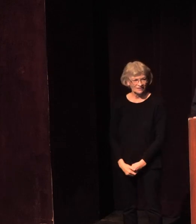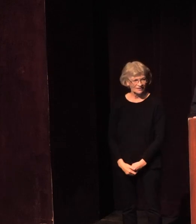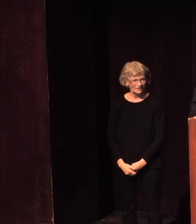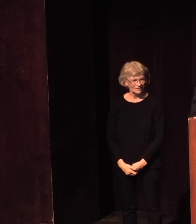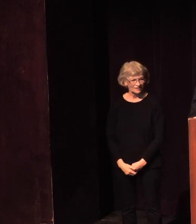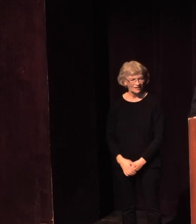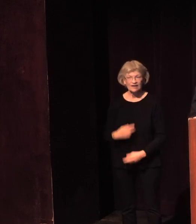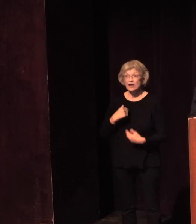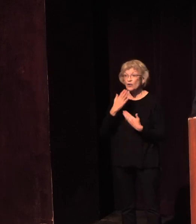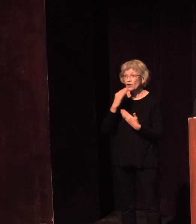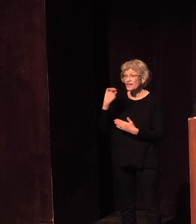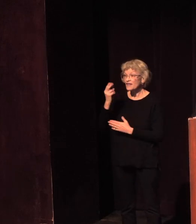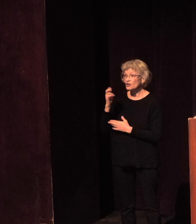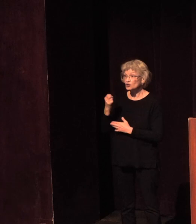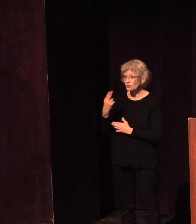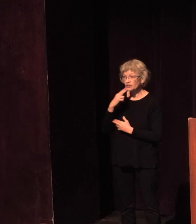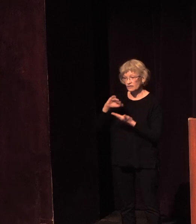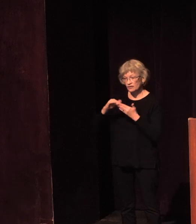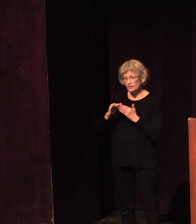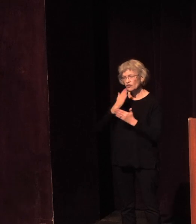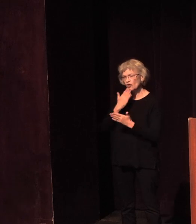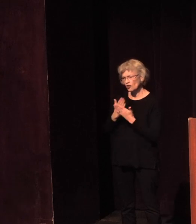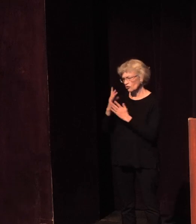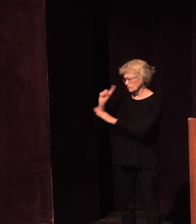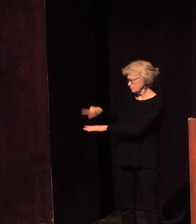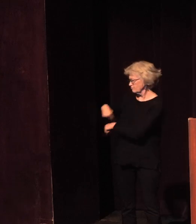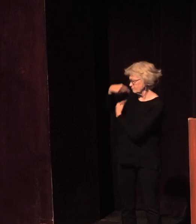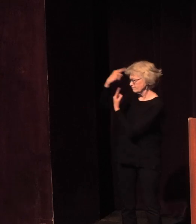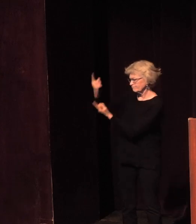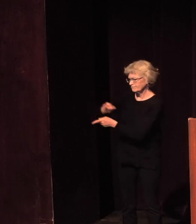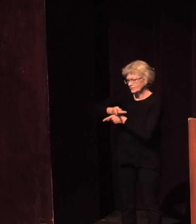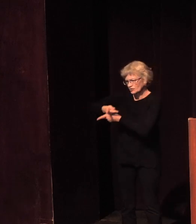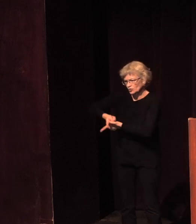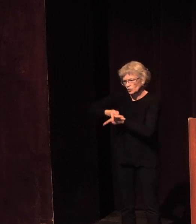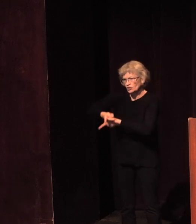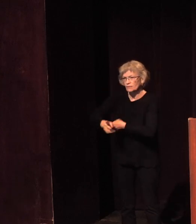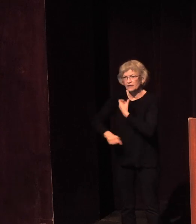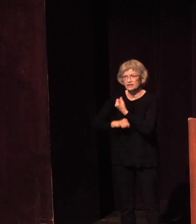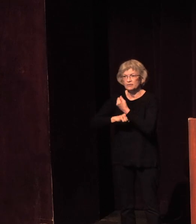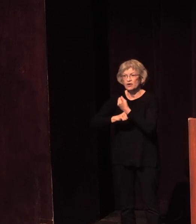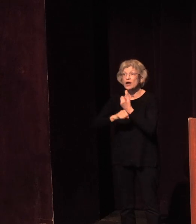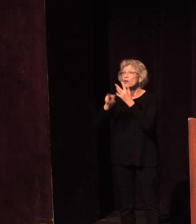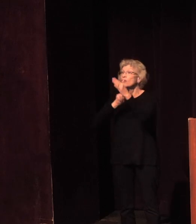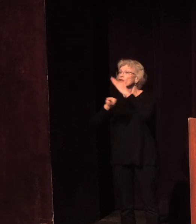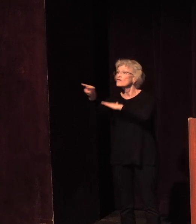. And we thank you for that adjustment. We think the Chumash community for their stewardship and support and we